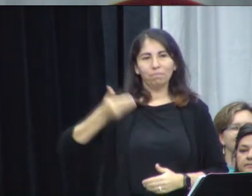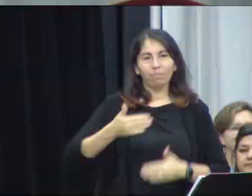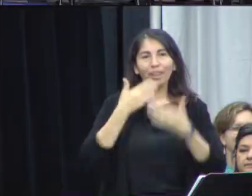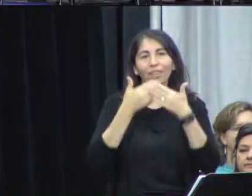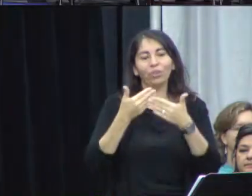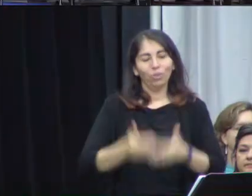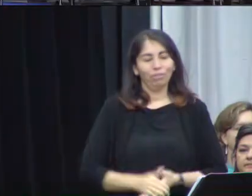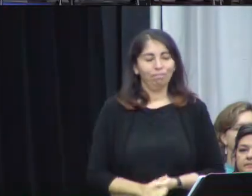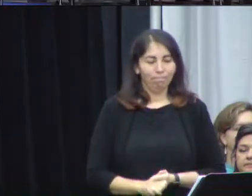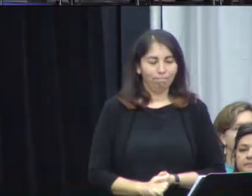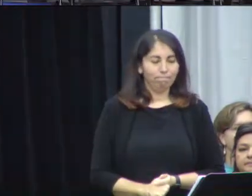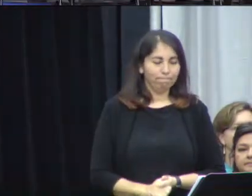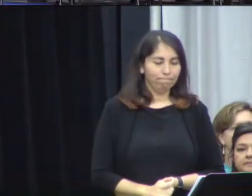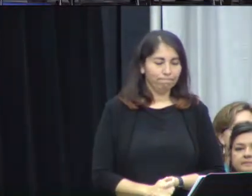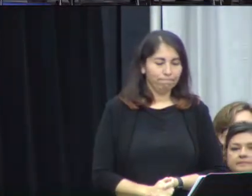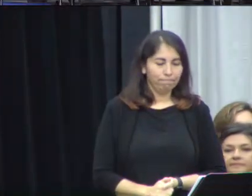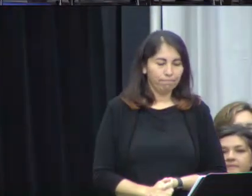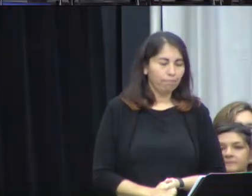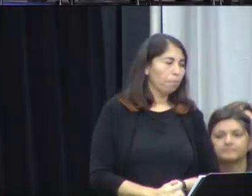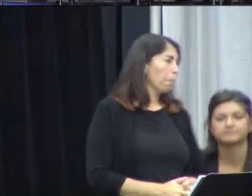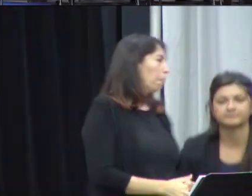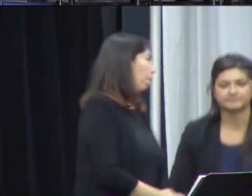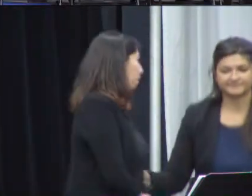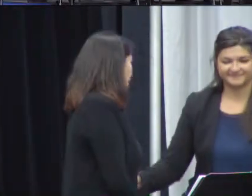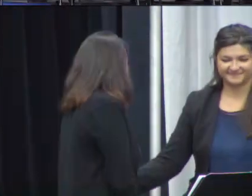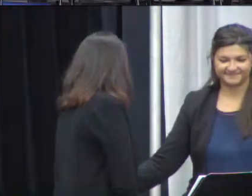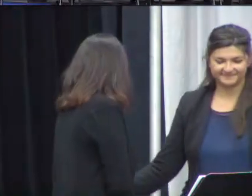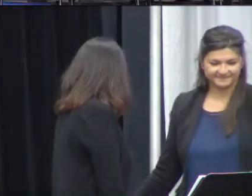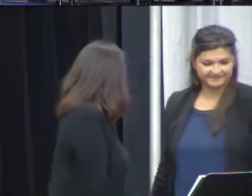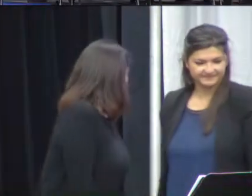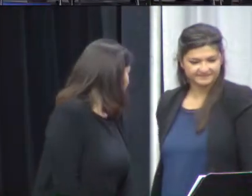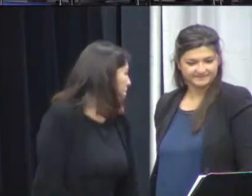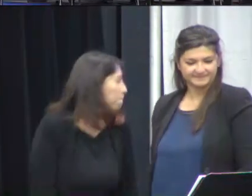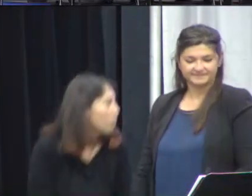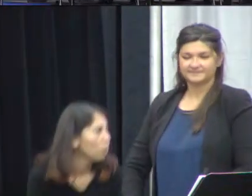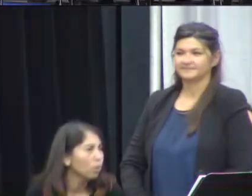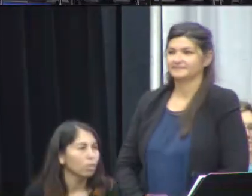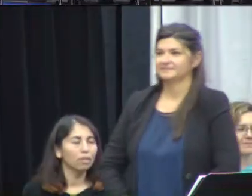(audience applauds)